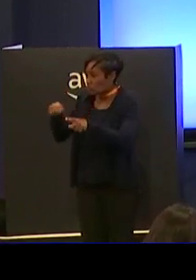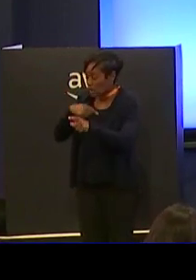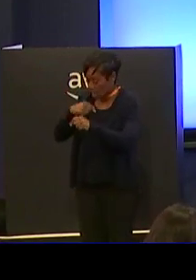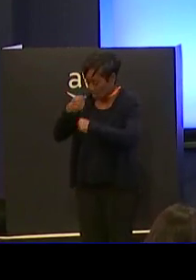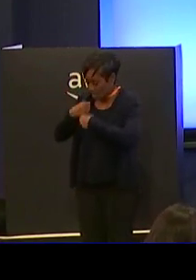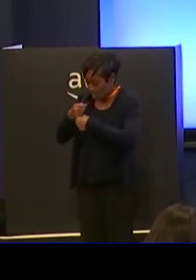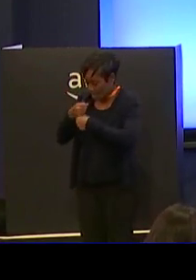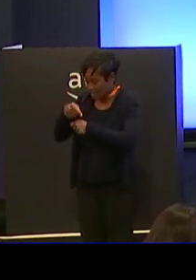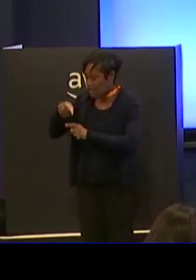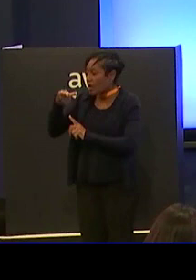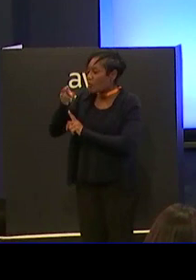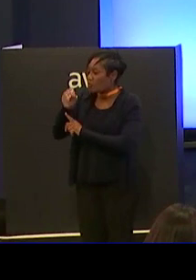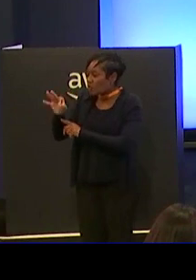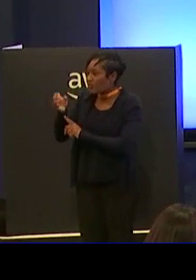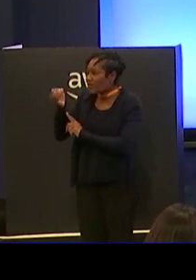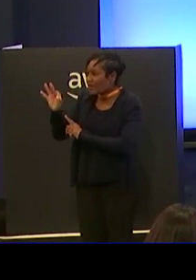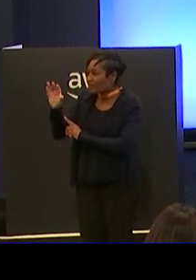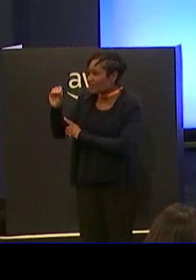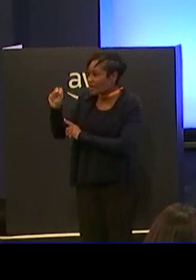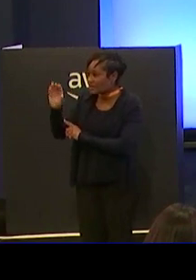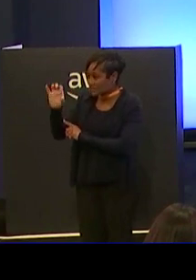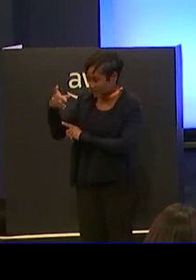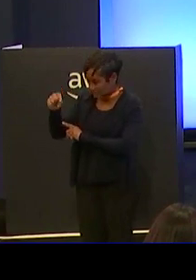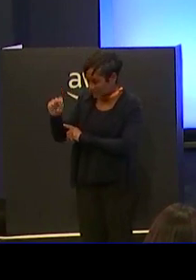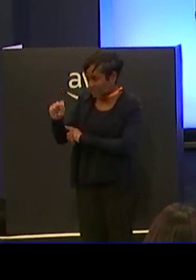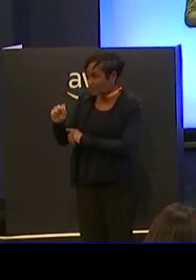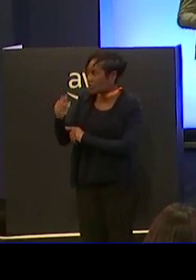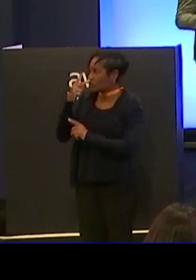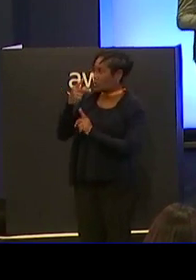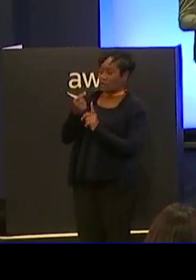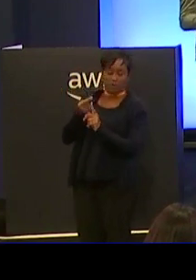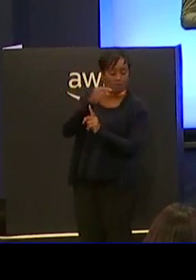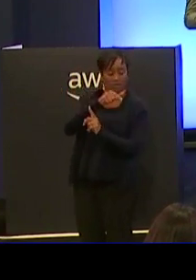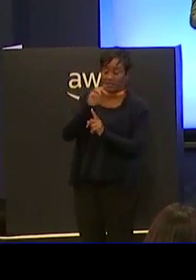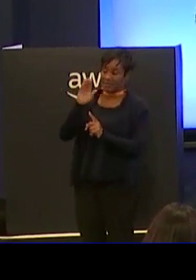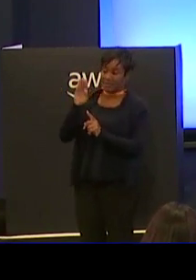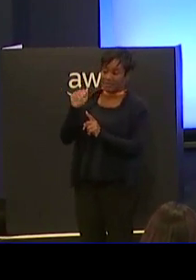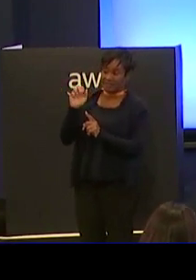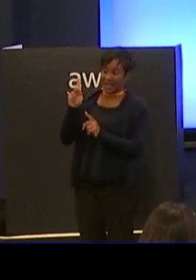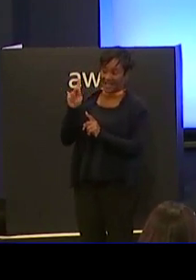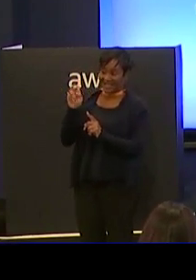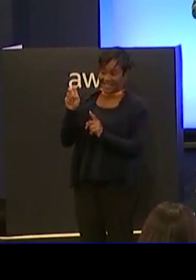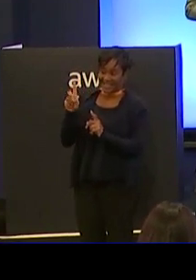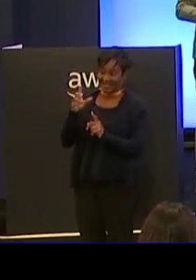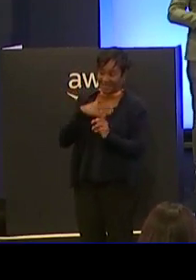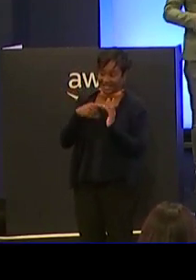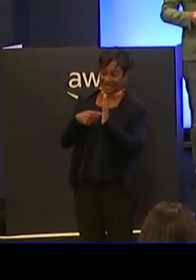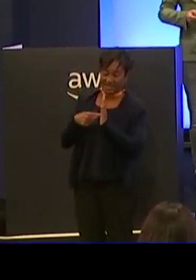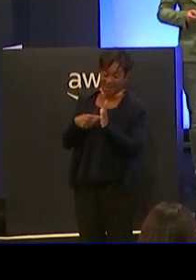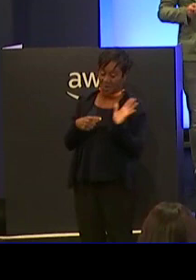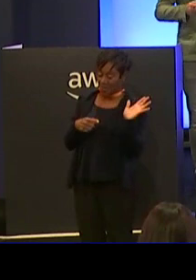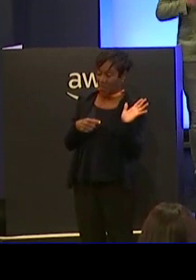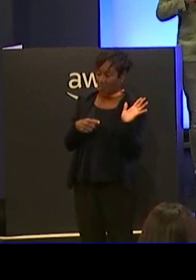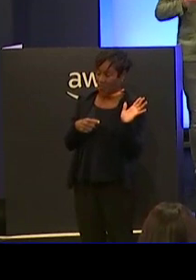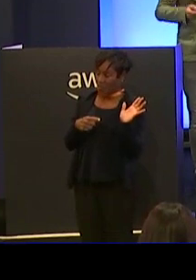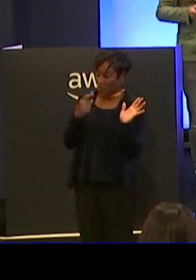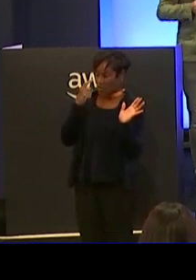You've seen the back end of this demo application it's fairly simple